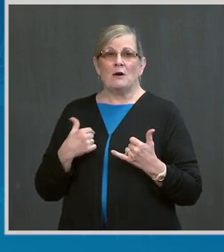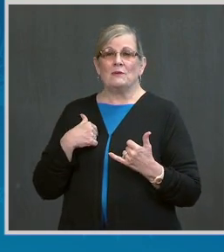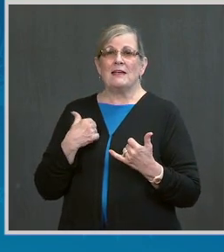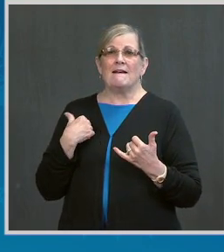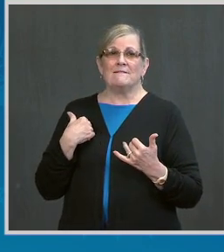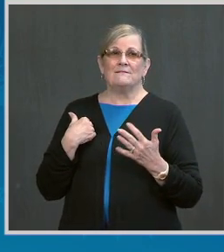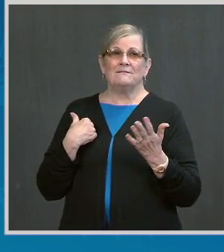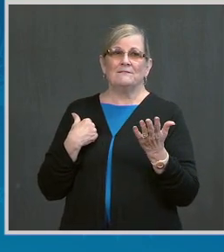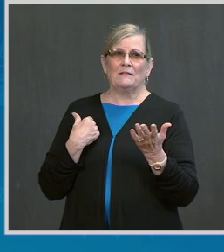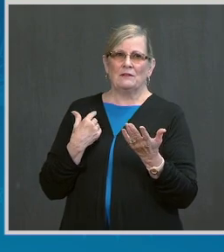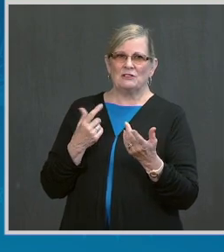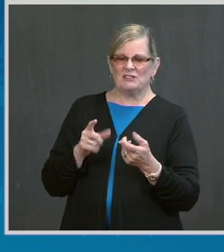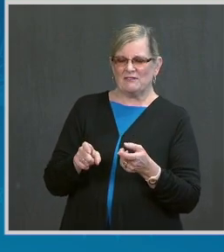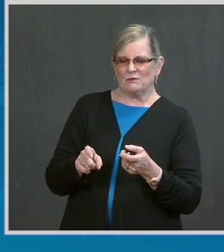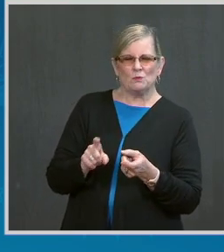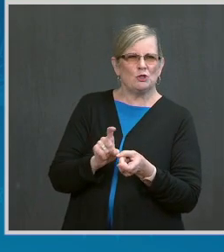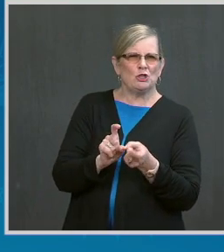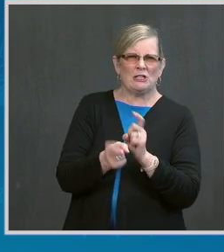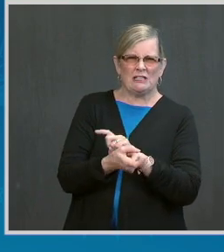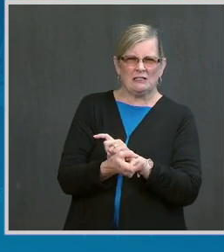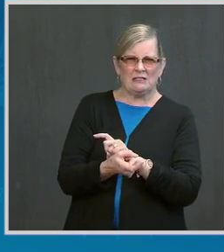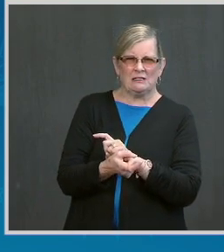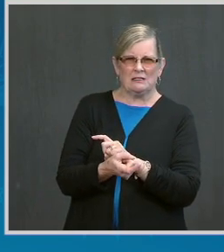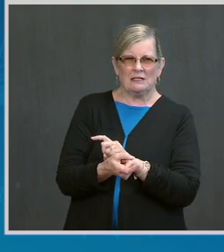And what I mean by that is how we live together,